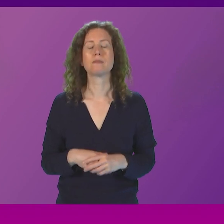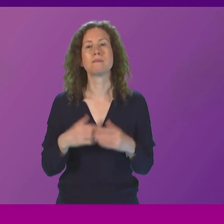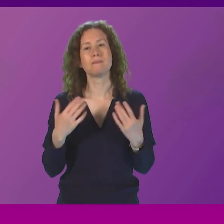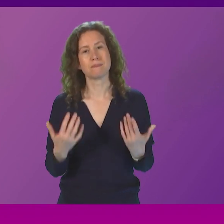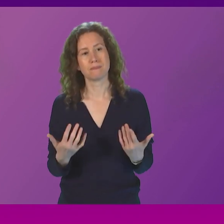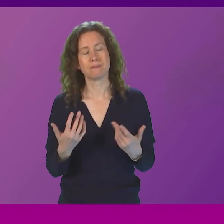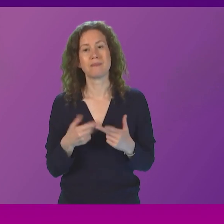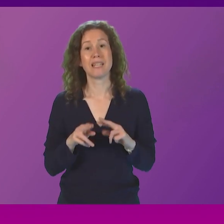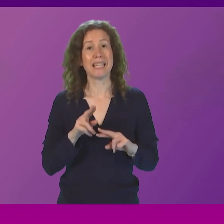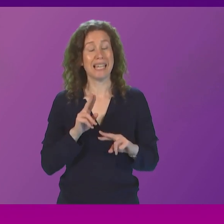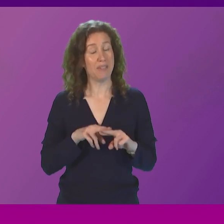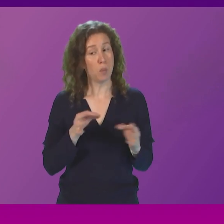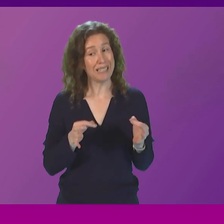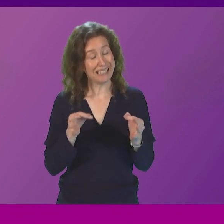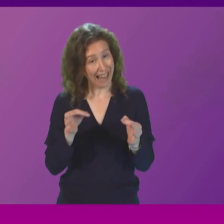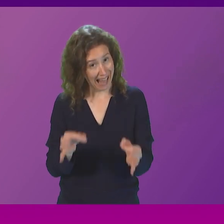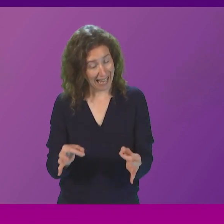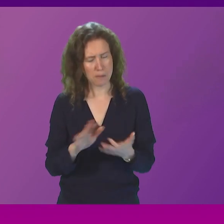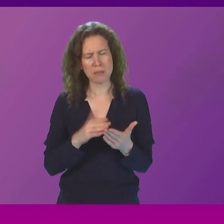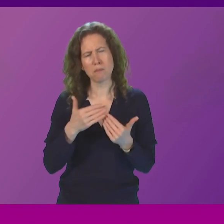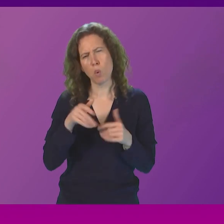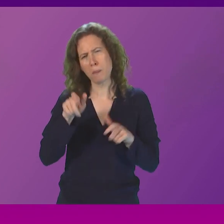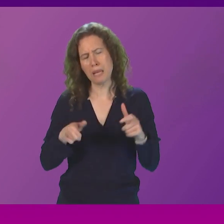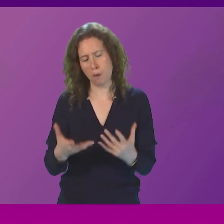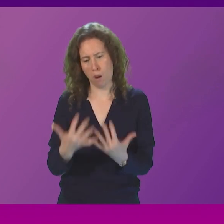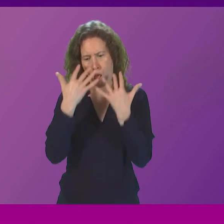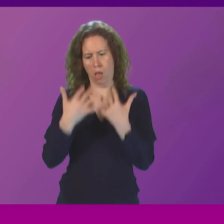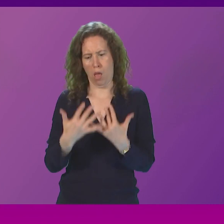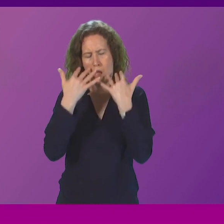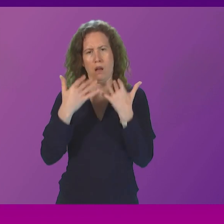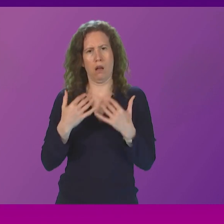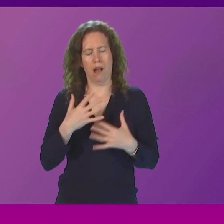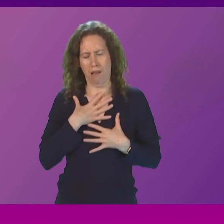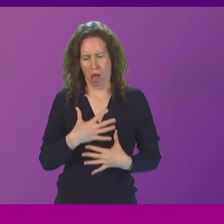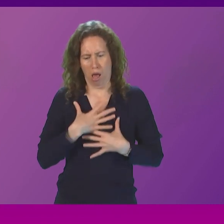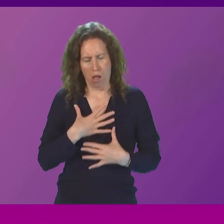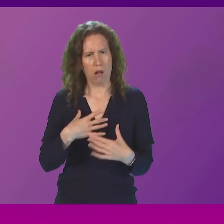If we had delayed, more people would have suffered in the meantime because of asthma or lung conditions; more people would have suffered cardiopulmonary disease— Members!